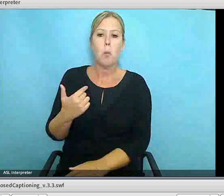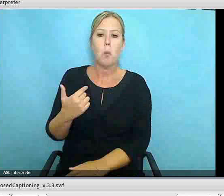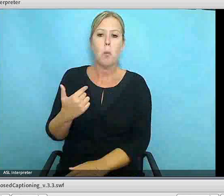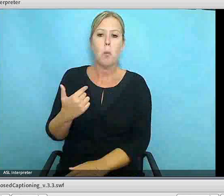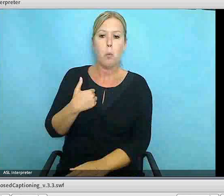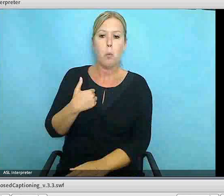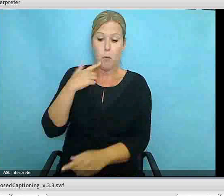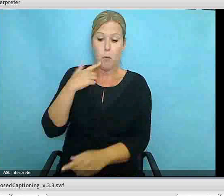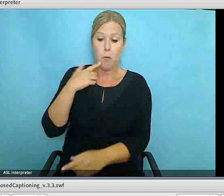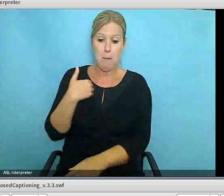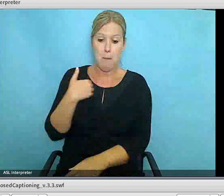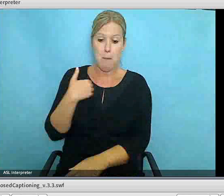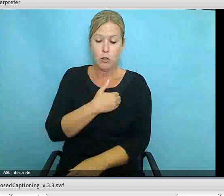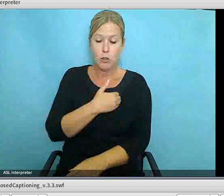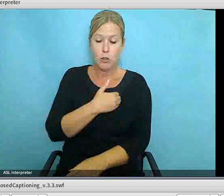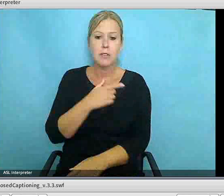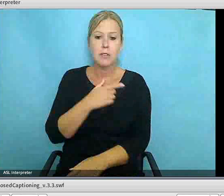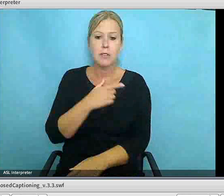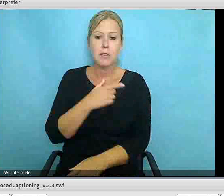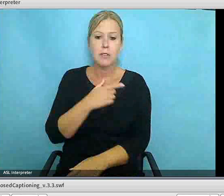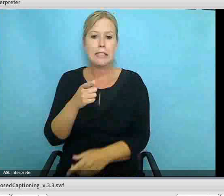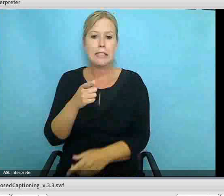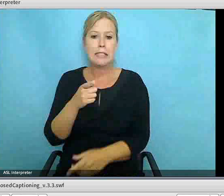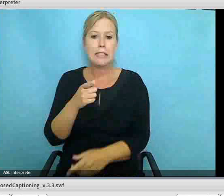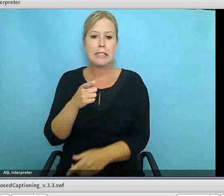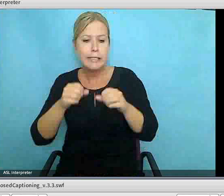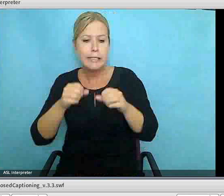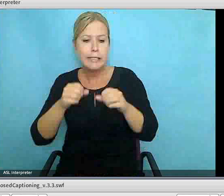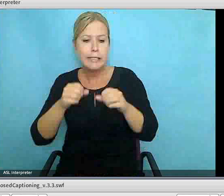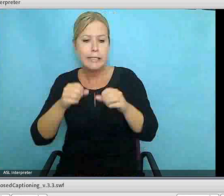resources, which is one reason we're having this webinar.